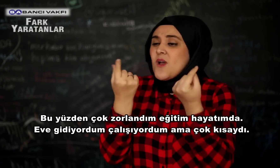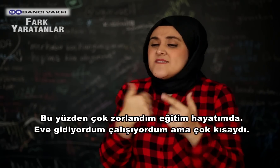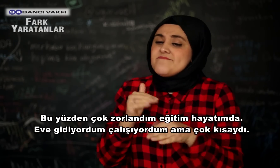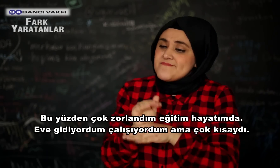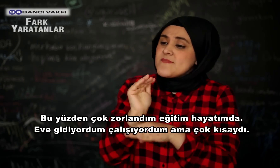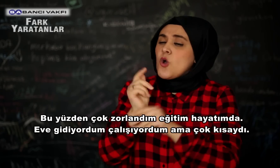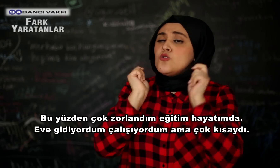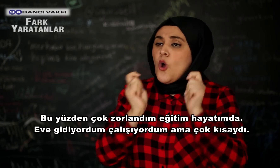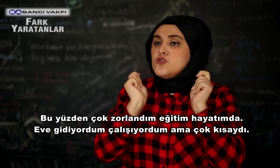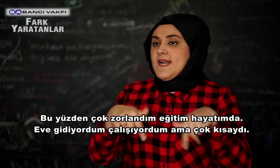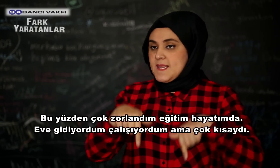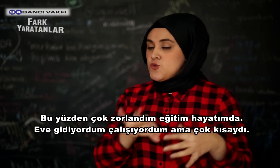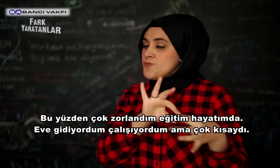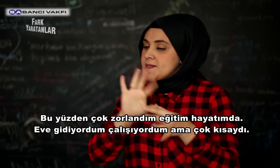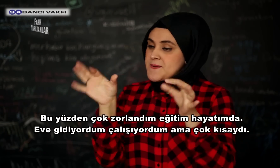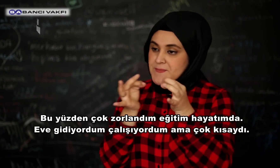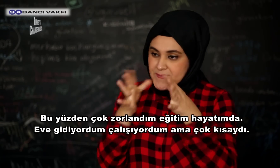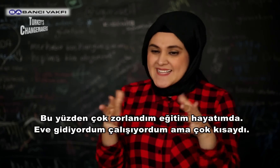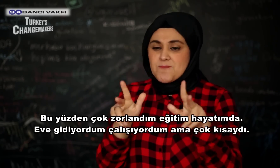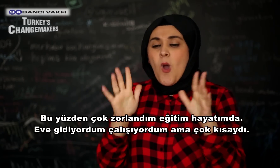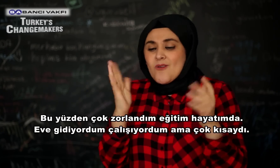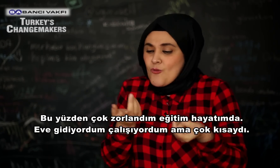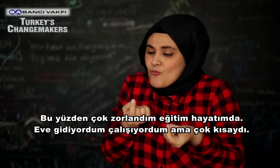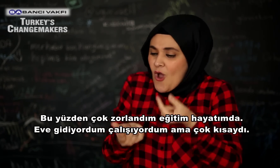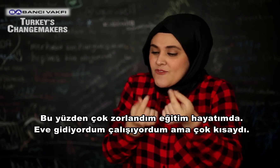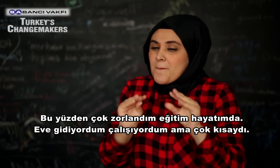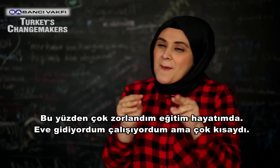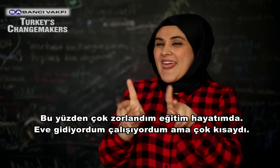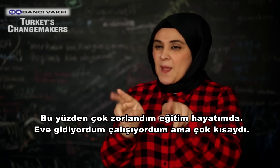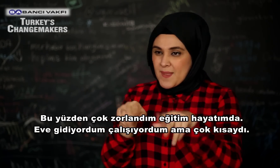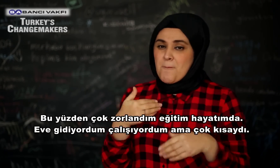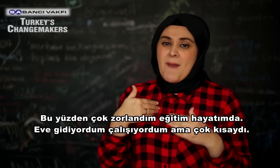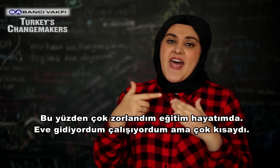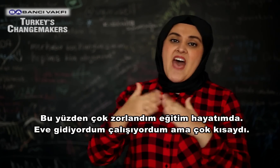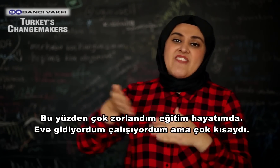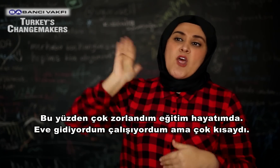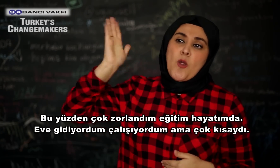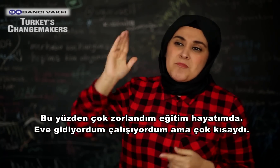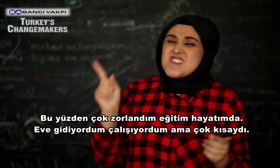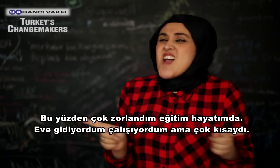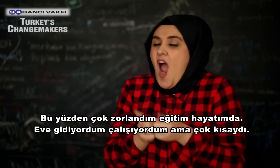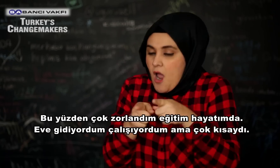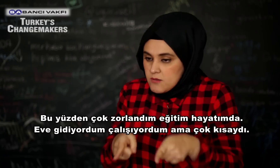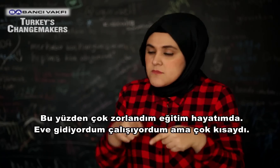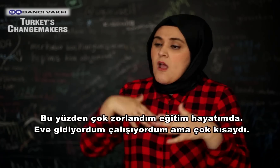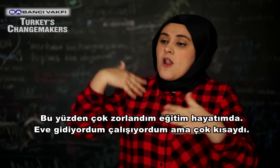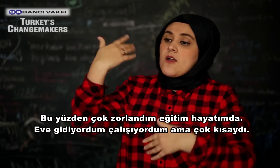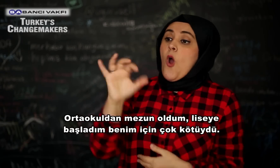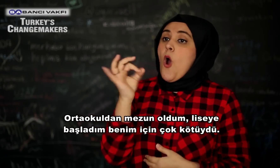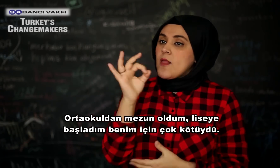Therefore, I had hard times in my education life. I was studying at home, but it was not sufficient.